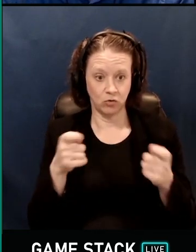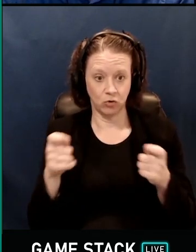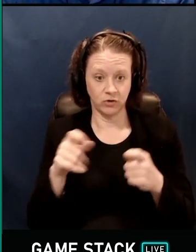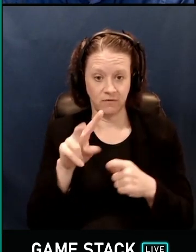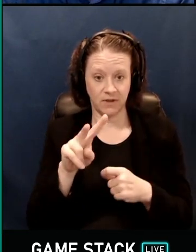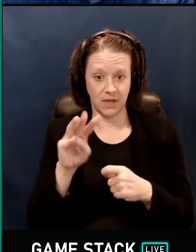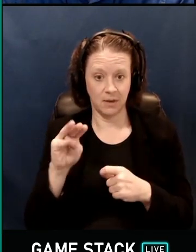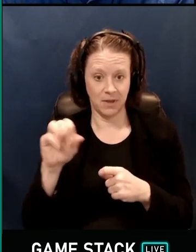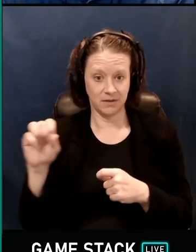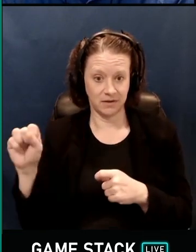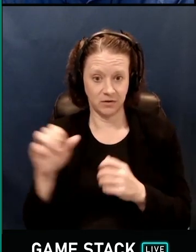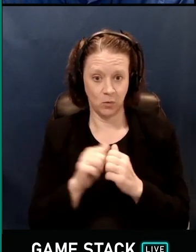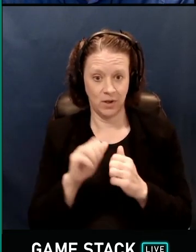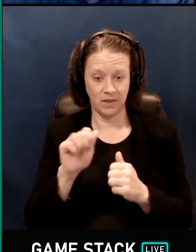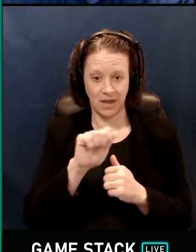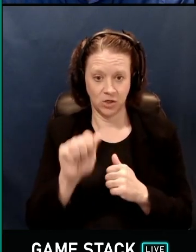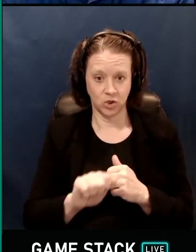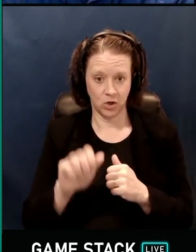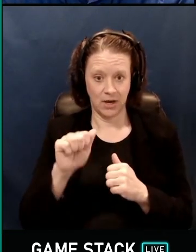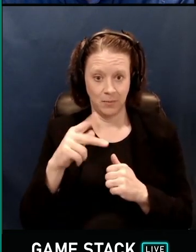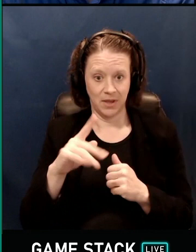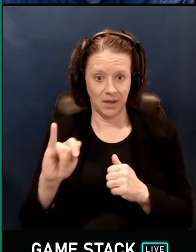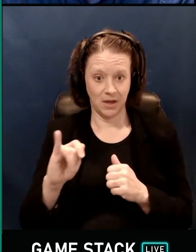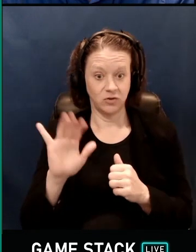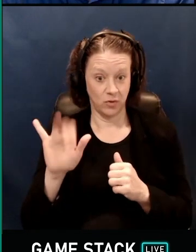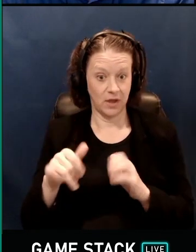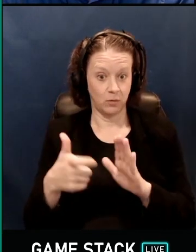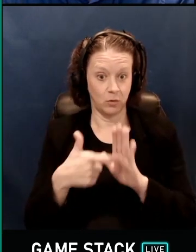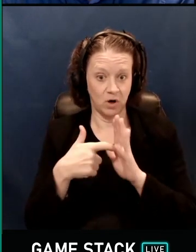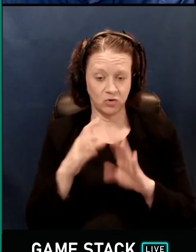so it requires no persistent virtual machine,